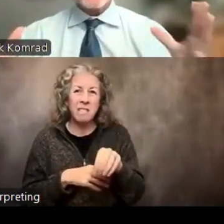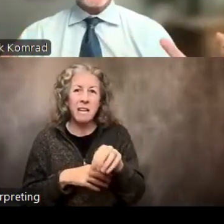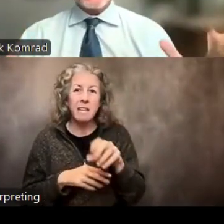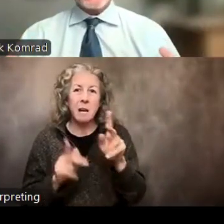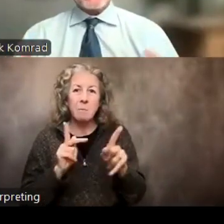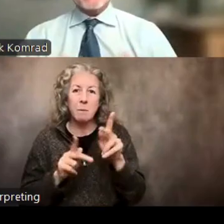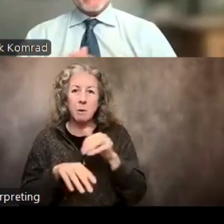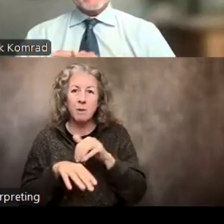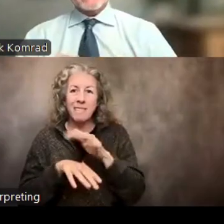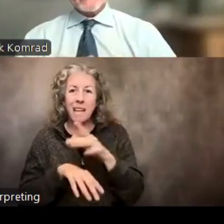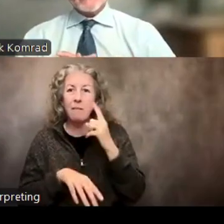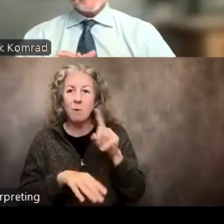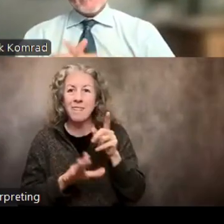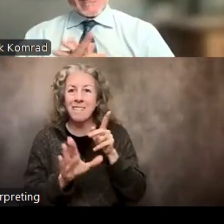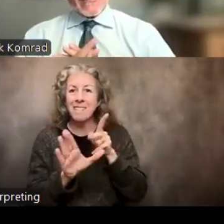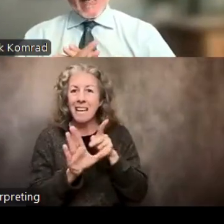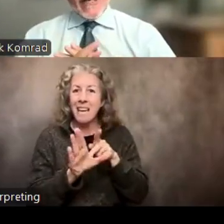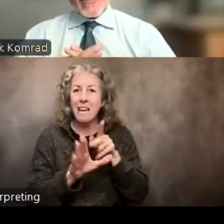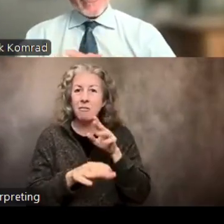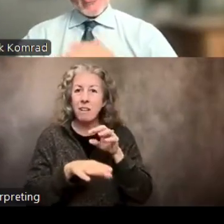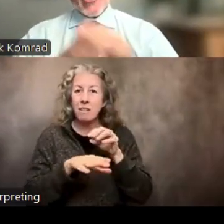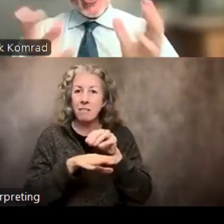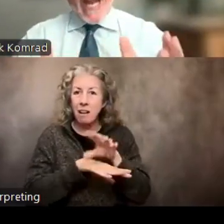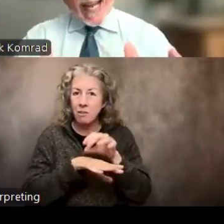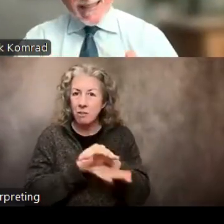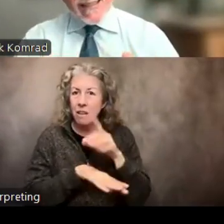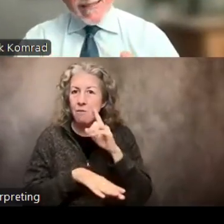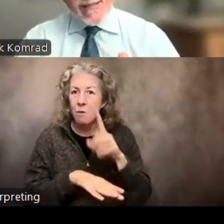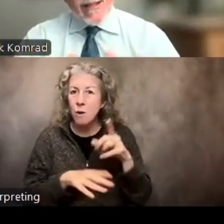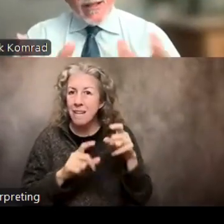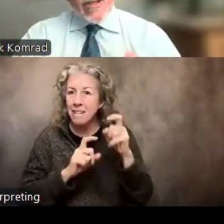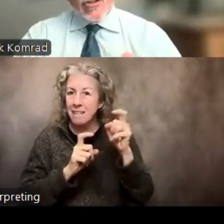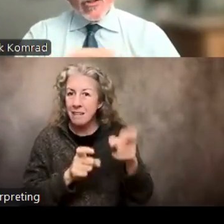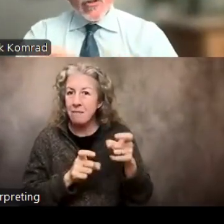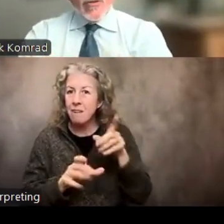a psychiatric consultation to give a psychiatrist a chance to